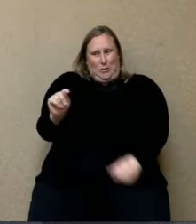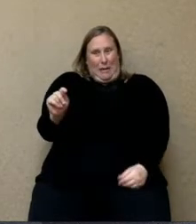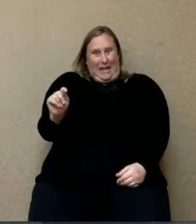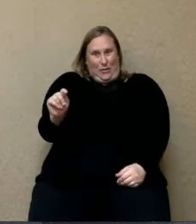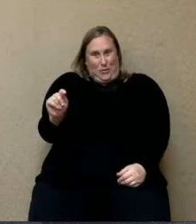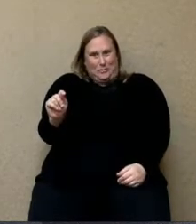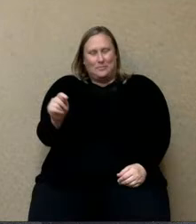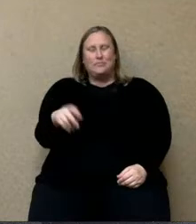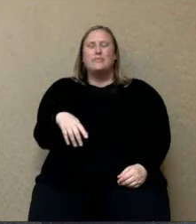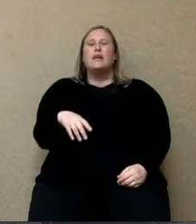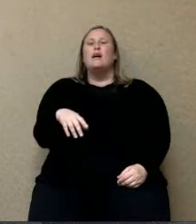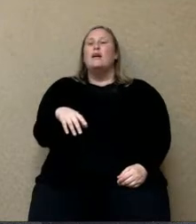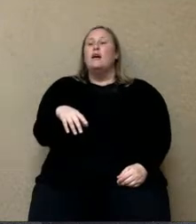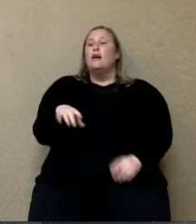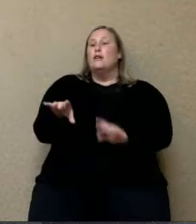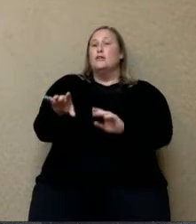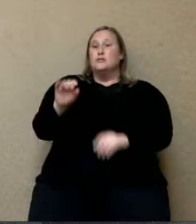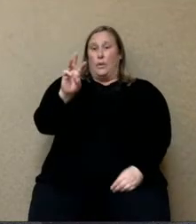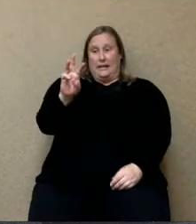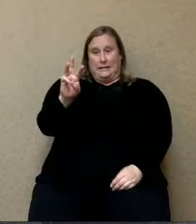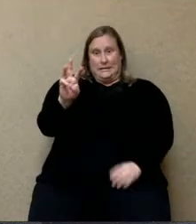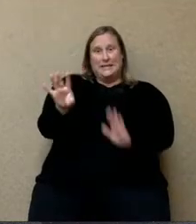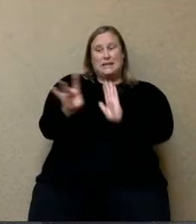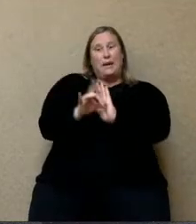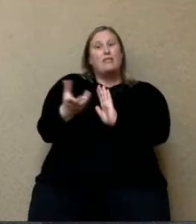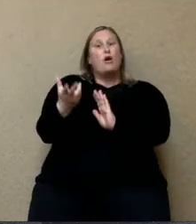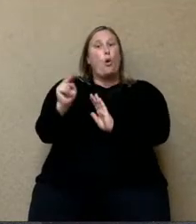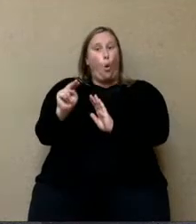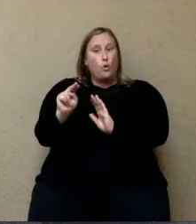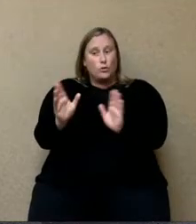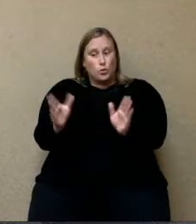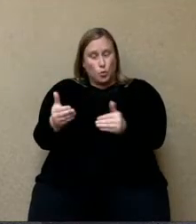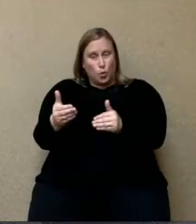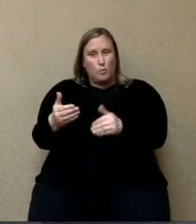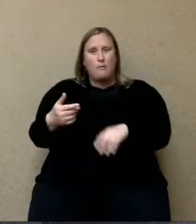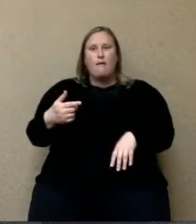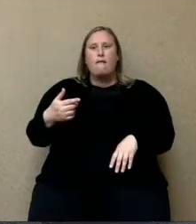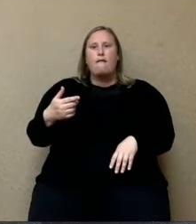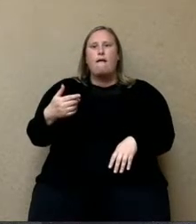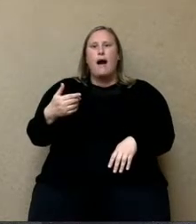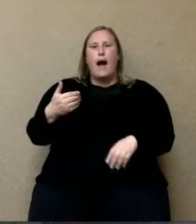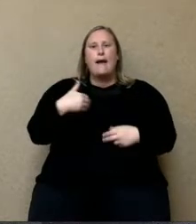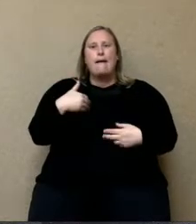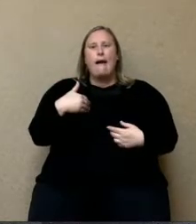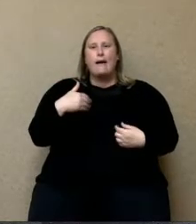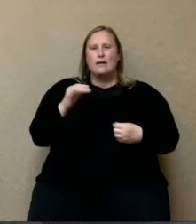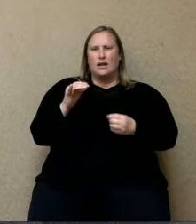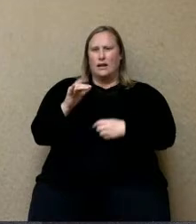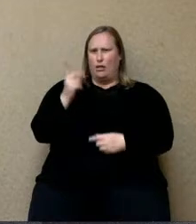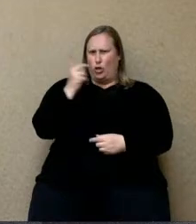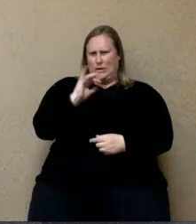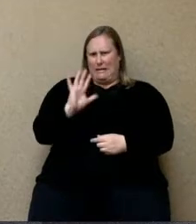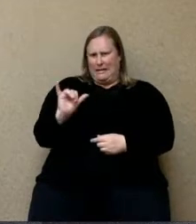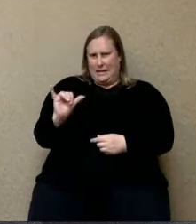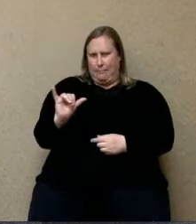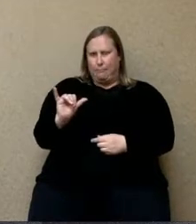So, they all picked their room. And then I had some color, just actually looks just like this.